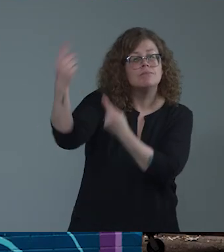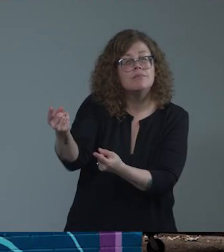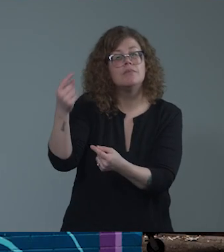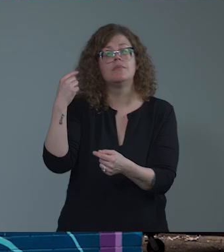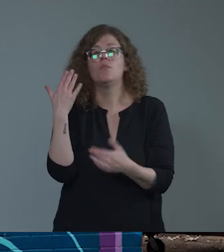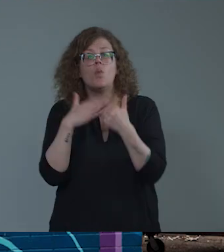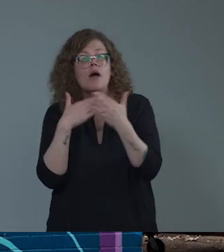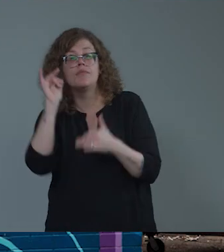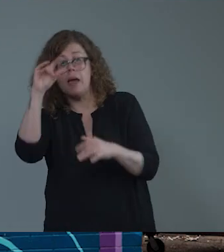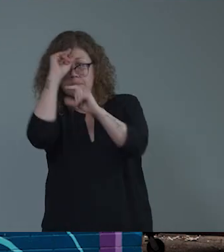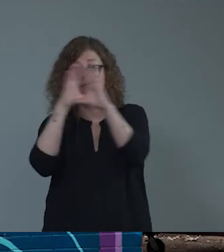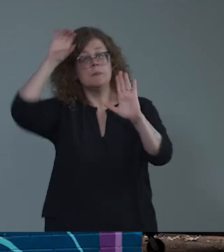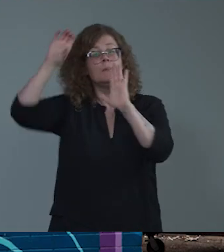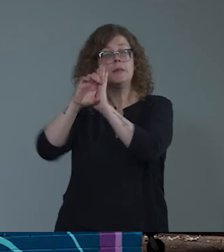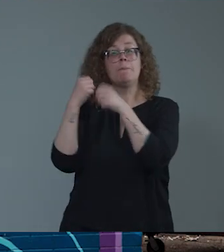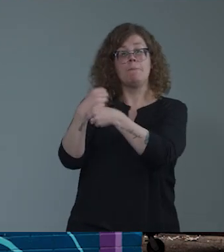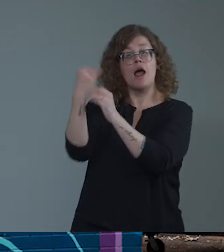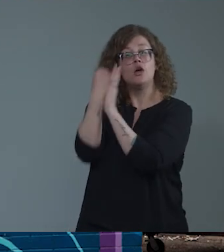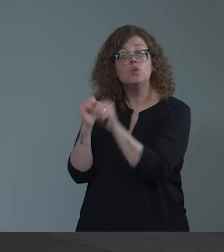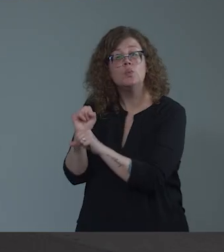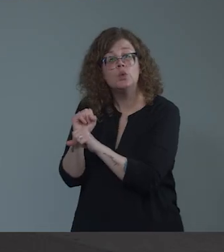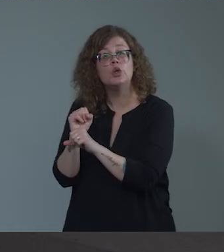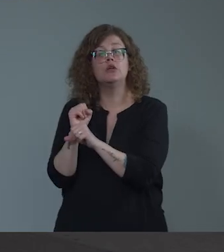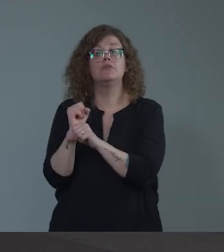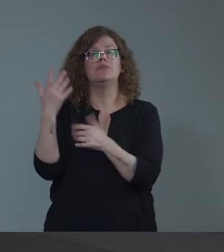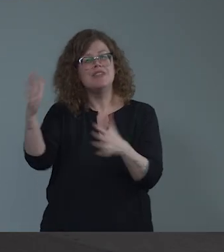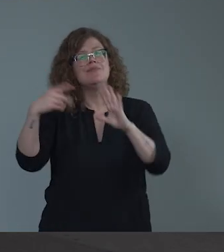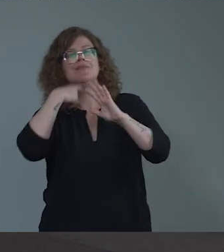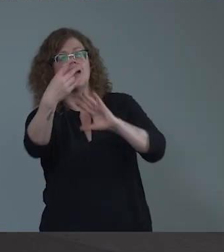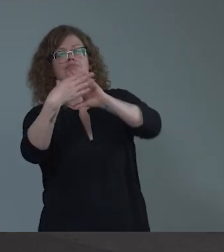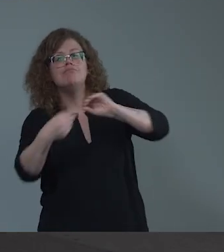its integrity in, in many different ways. But it's not just conservators.